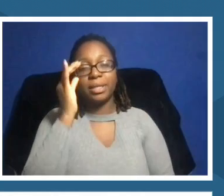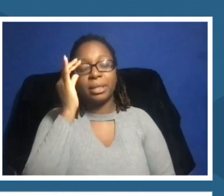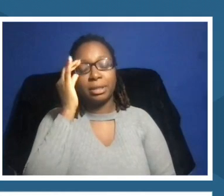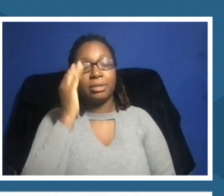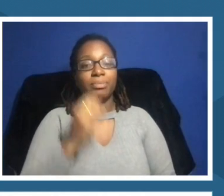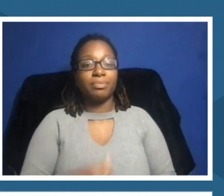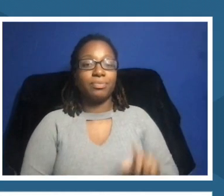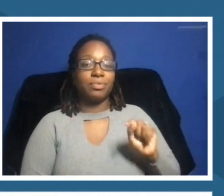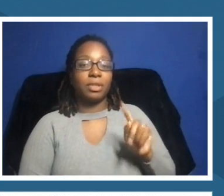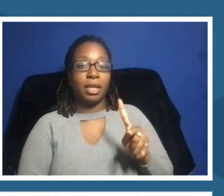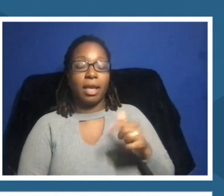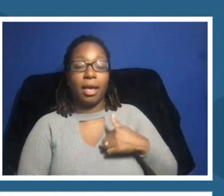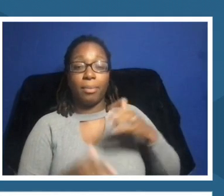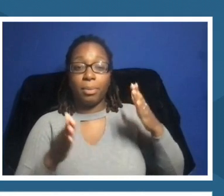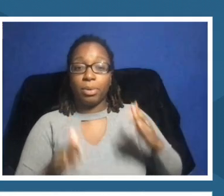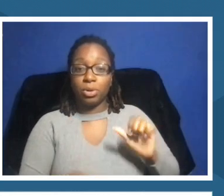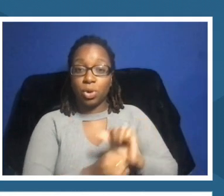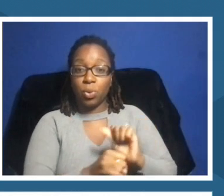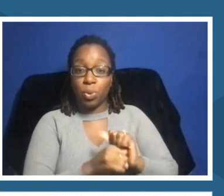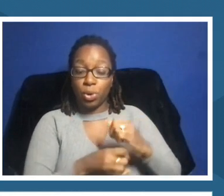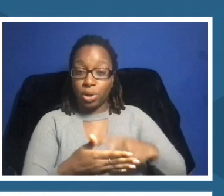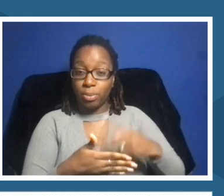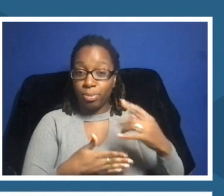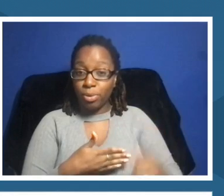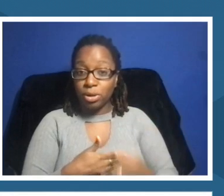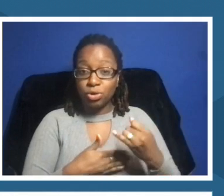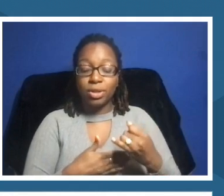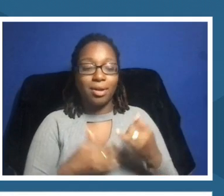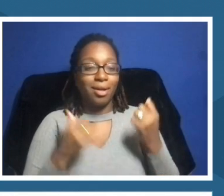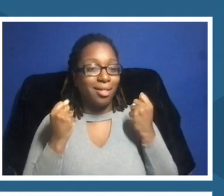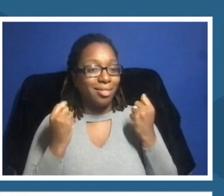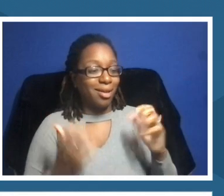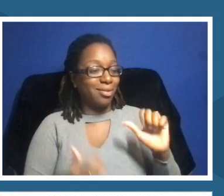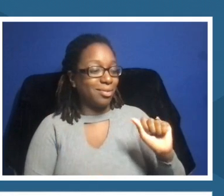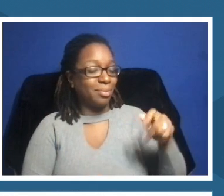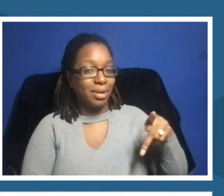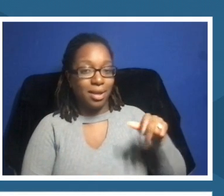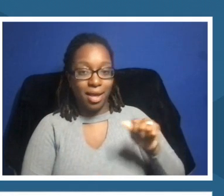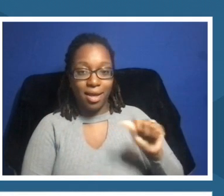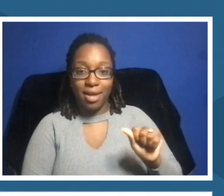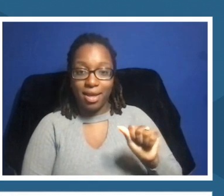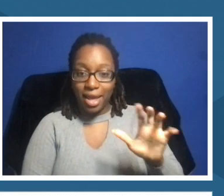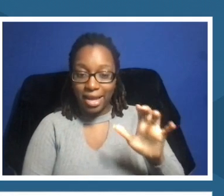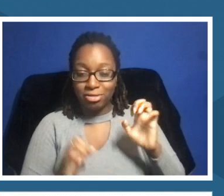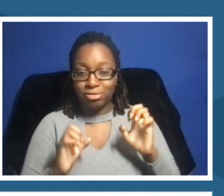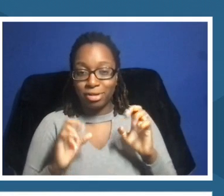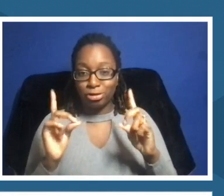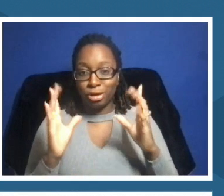having worked alongside a lot of incredible api asian educators i know